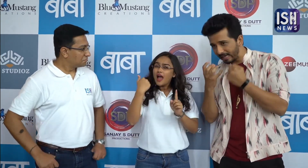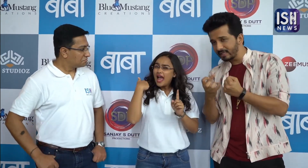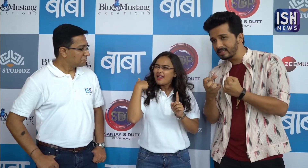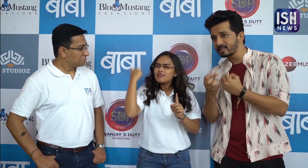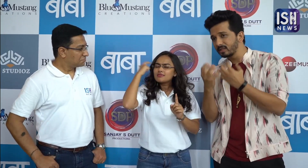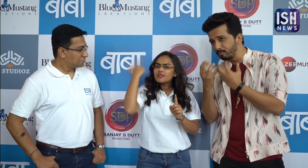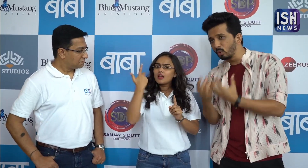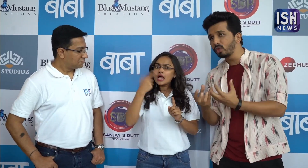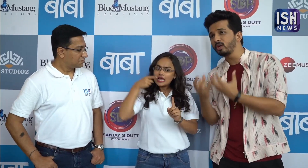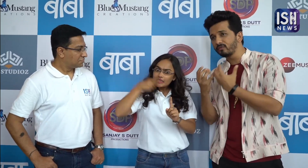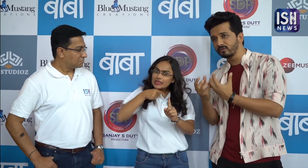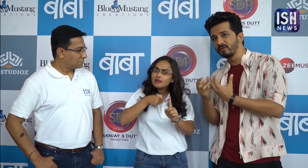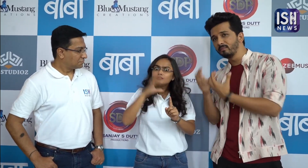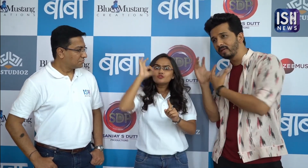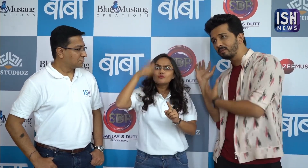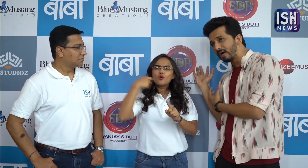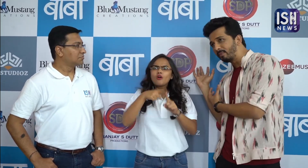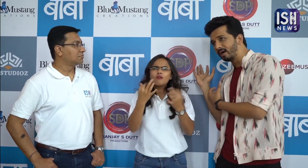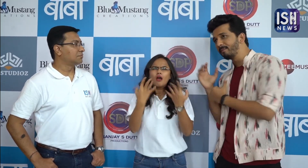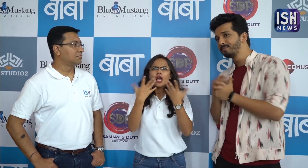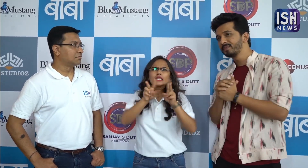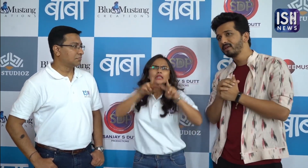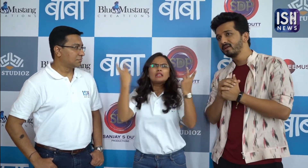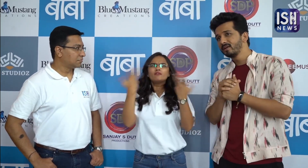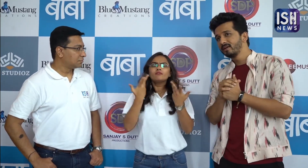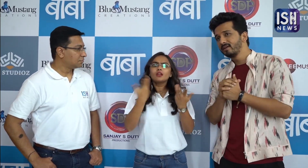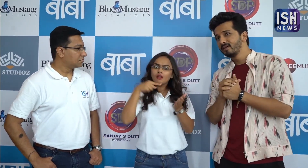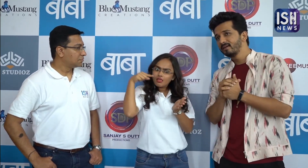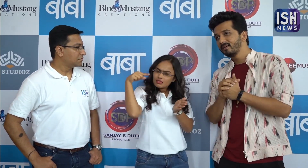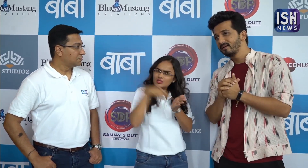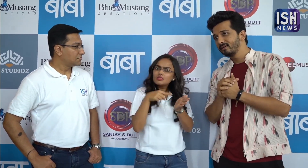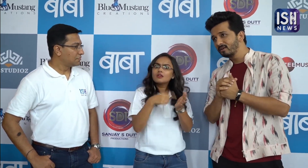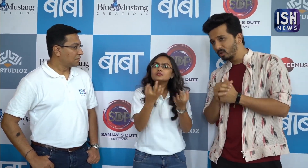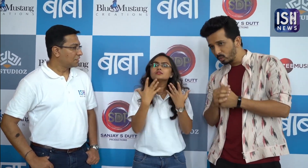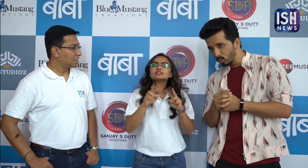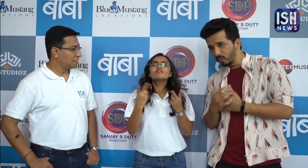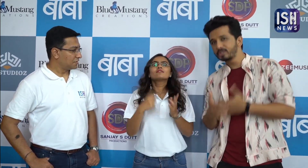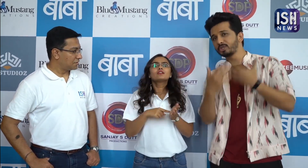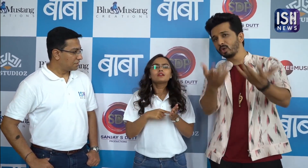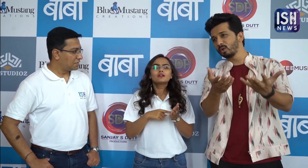I think this is why the movie is different.